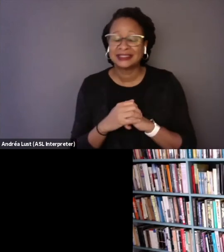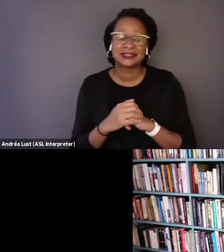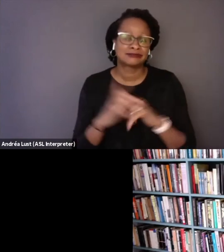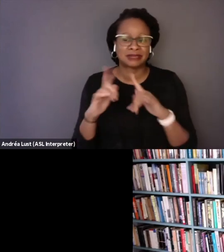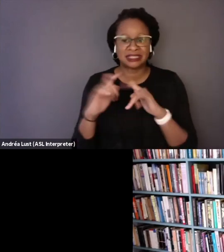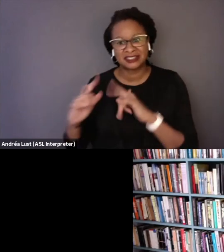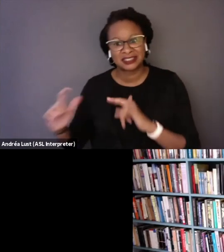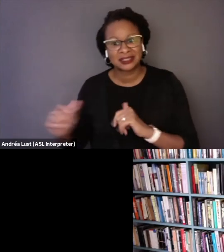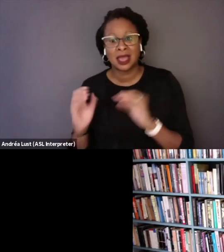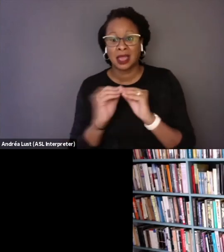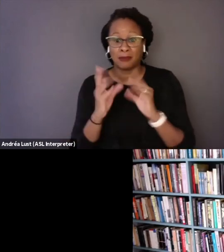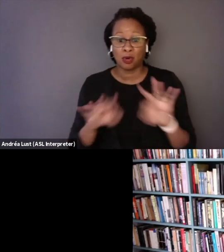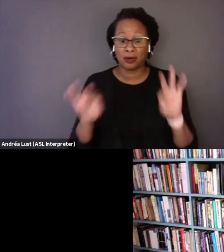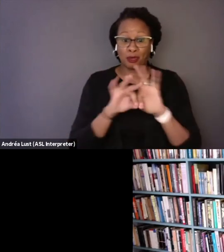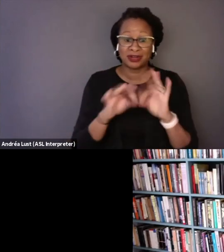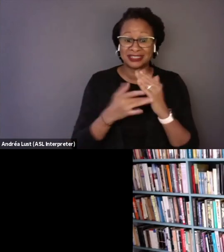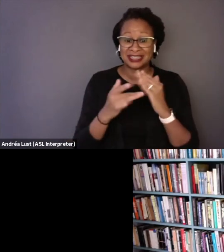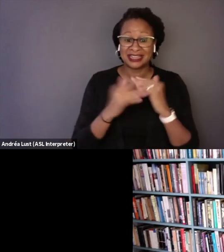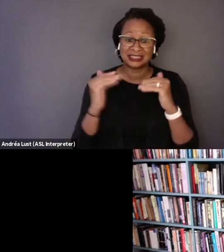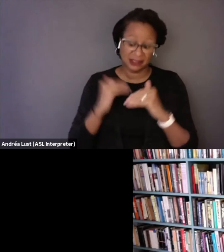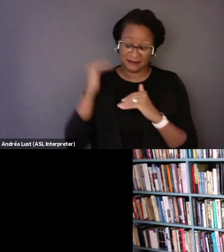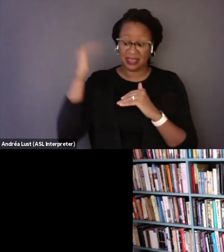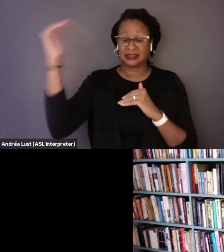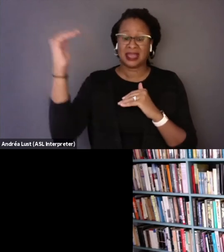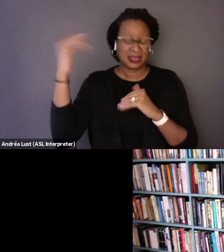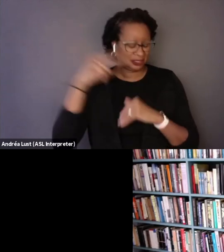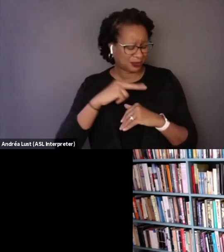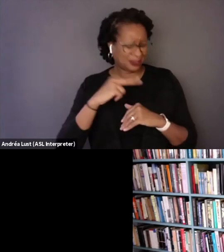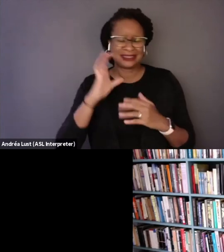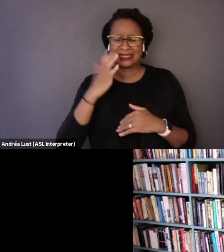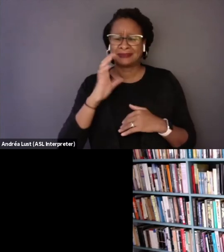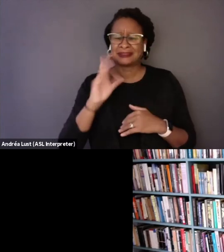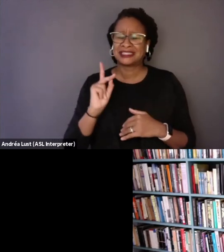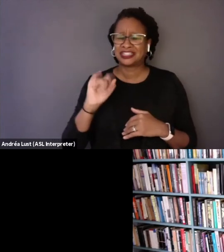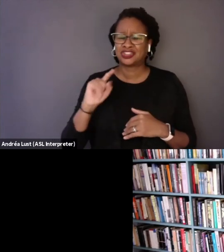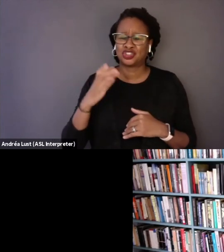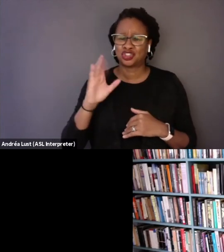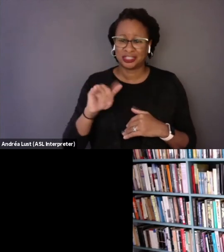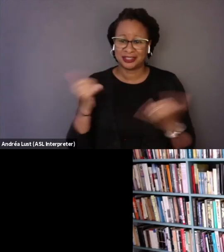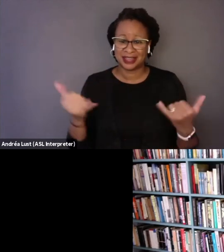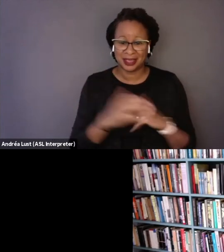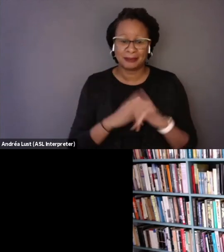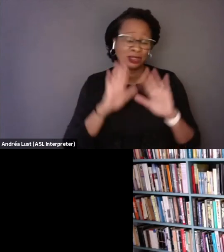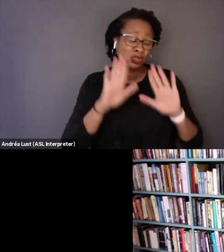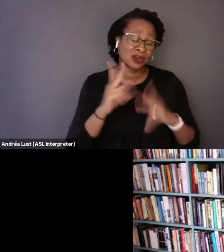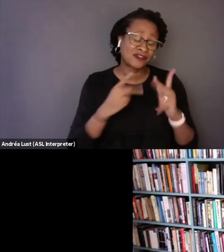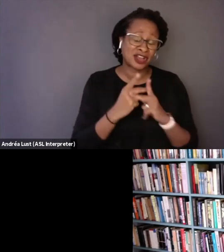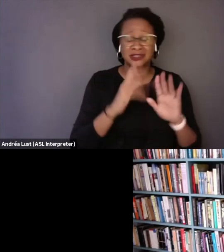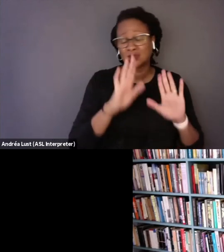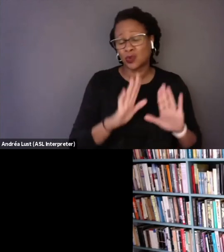technology has advanced so far that they do seem kitschy at this point in time, but it's a wonderful kind of kitschy that's terrific to revisit